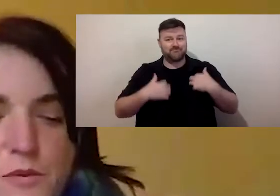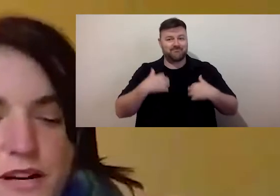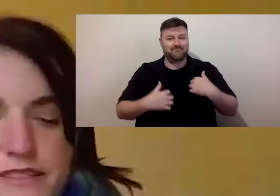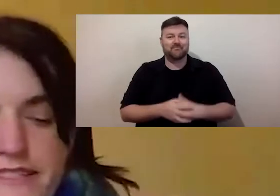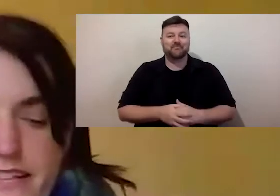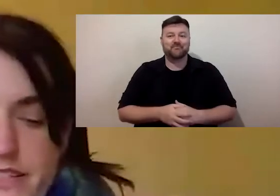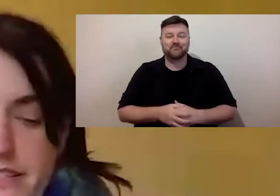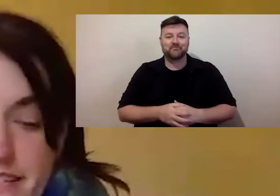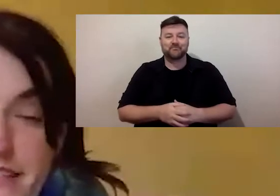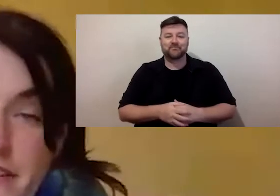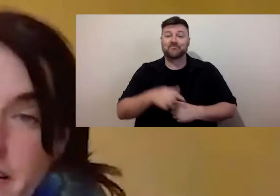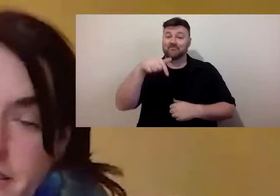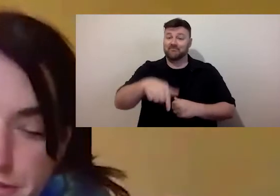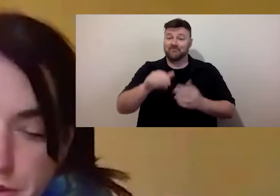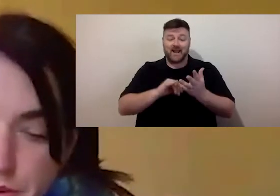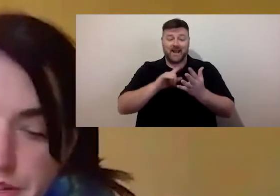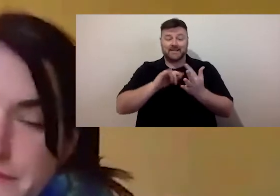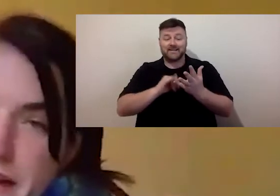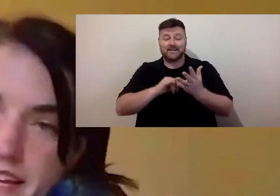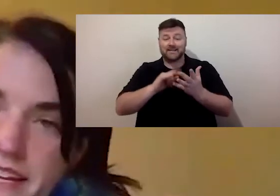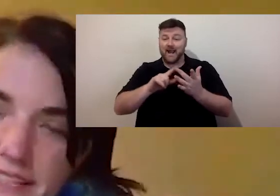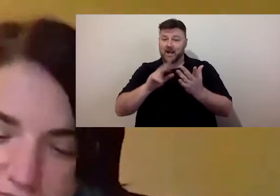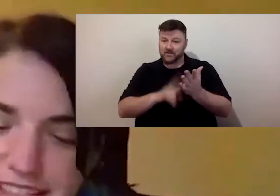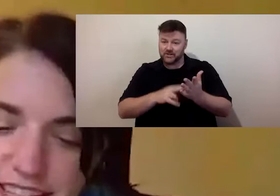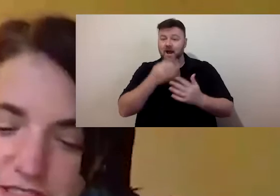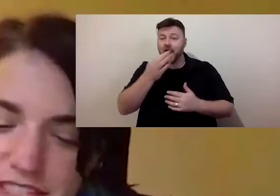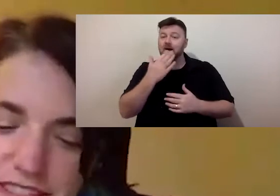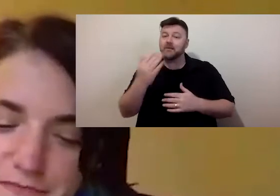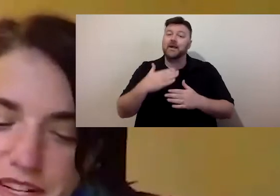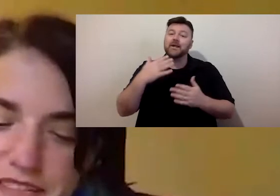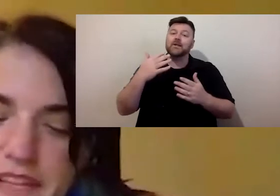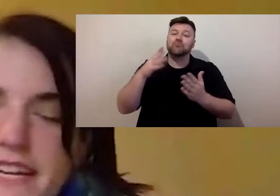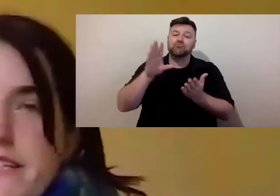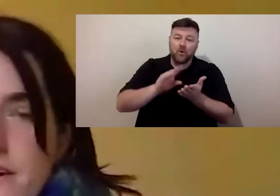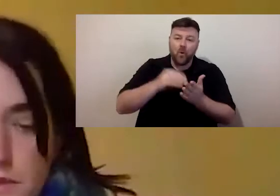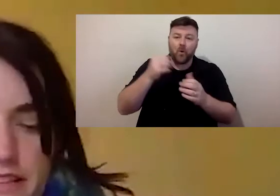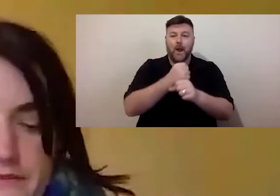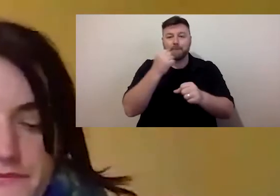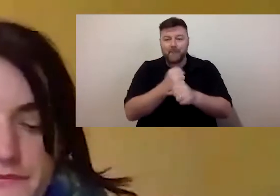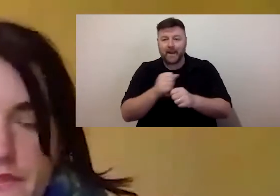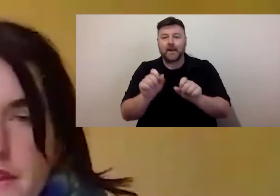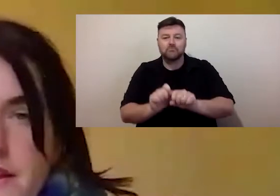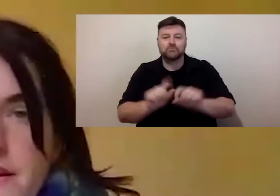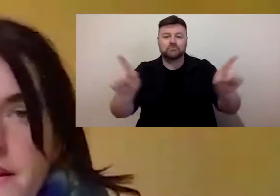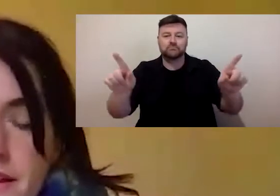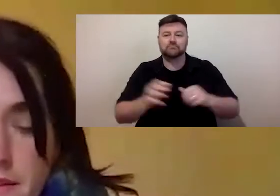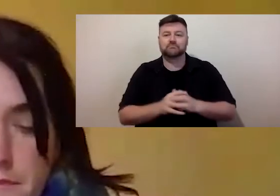Whilst this session does invite you to record, make and send a GIF to someone, it's a lot more than that.